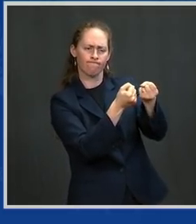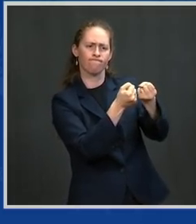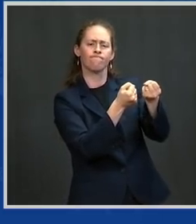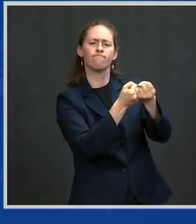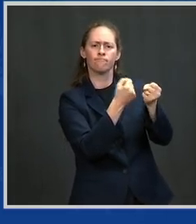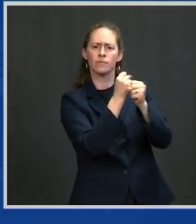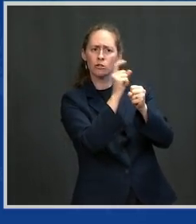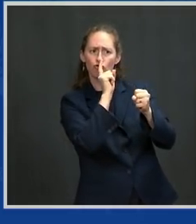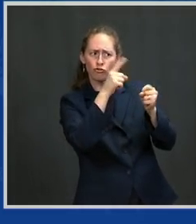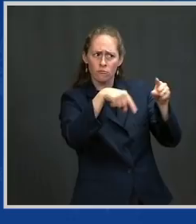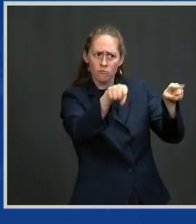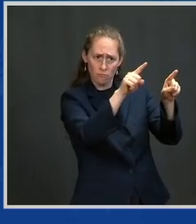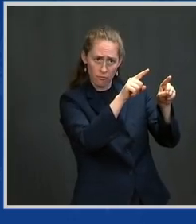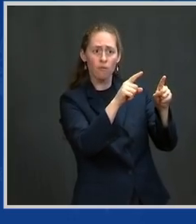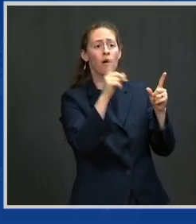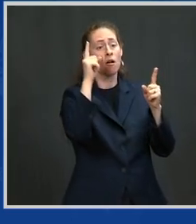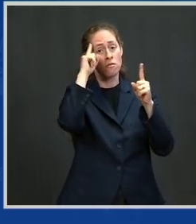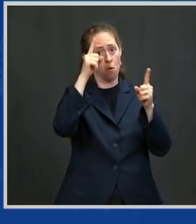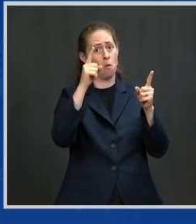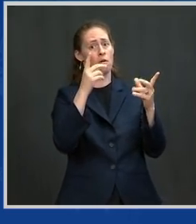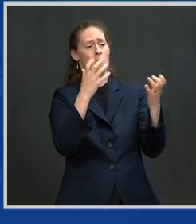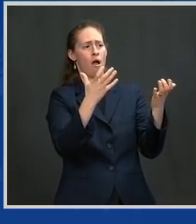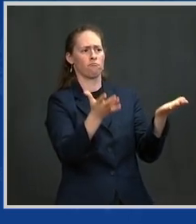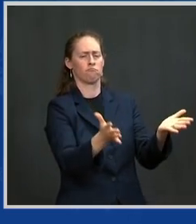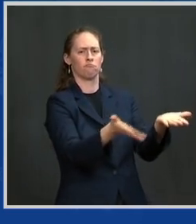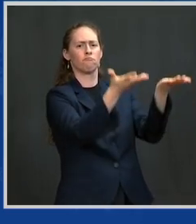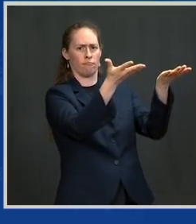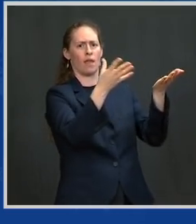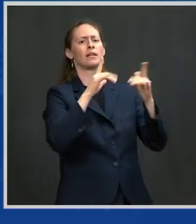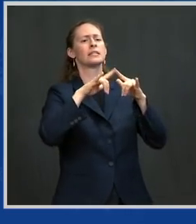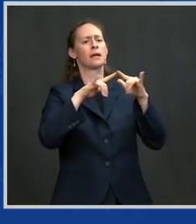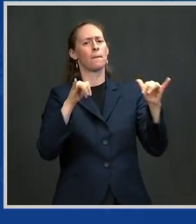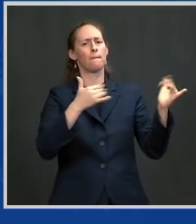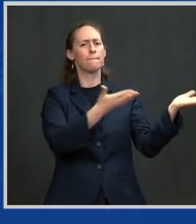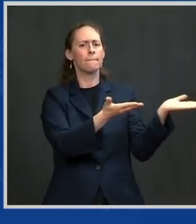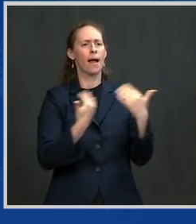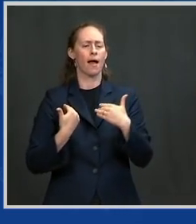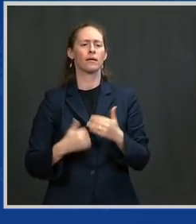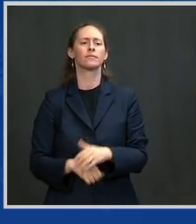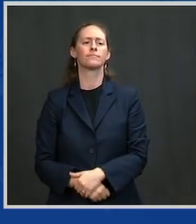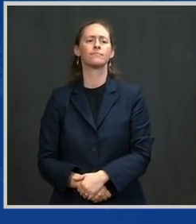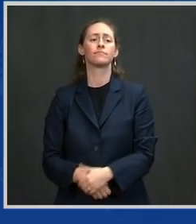And I welcomed our Allies and partners to recognize that counterterrorism --